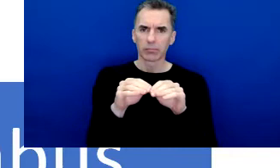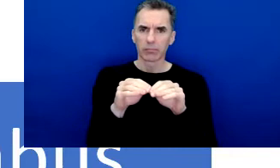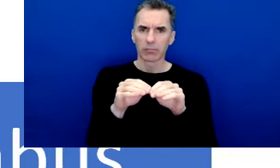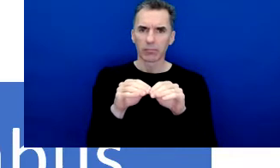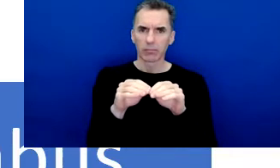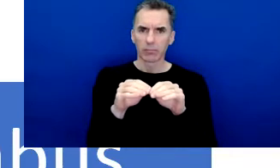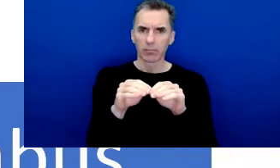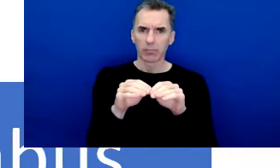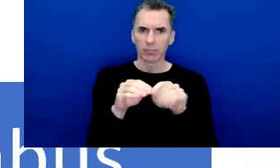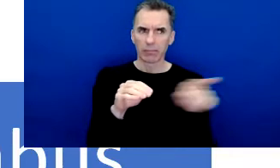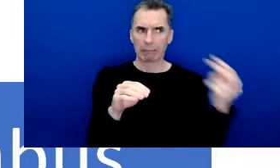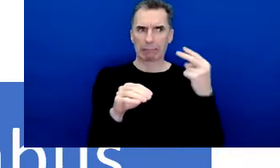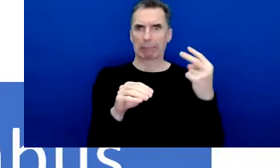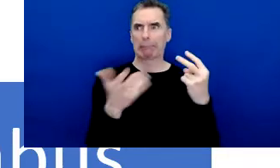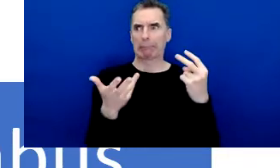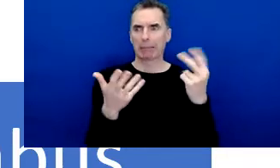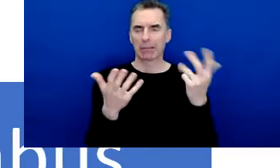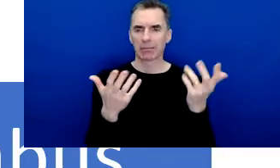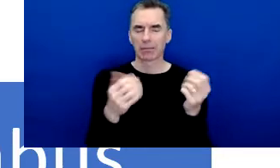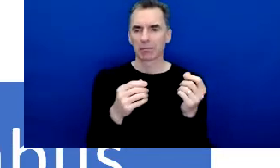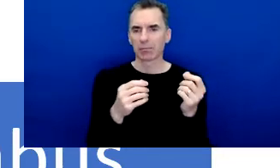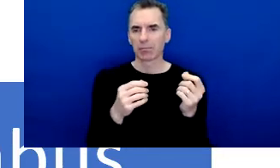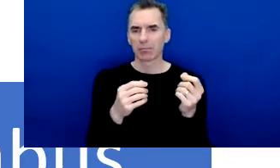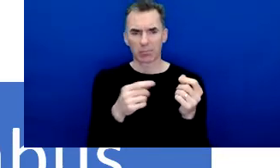I like that is a way to talk about yourself all the time.